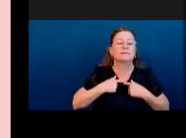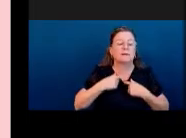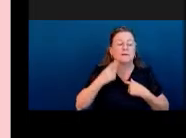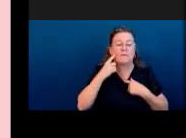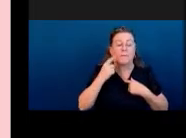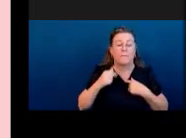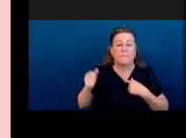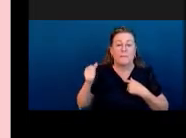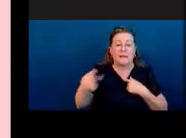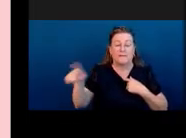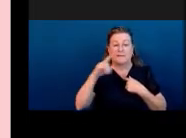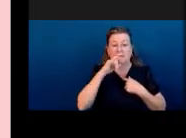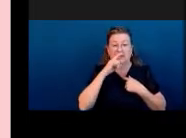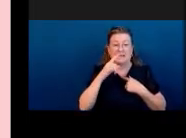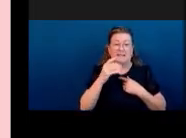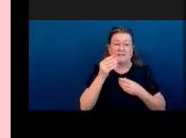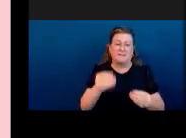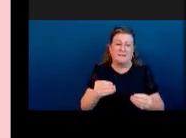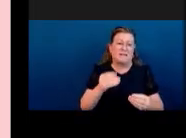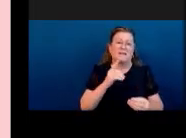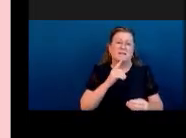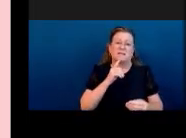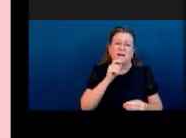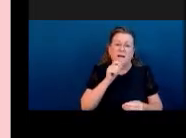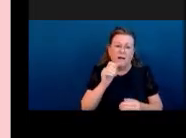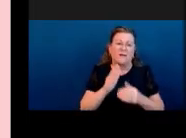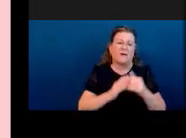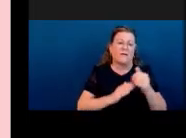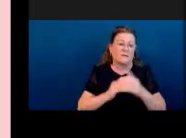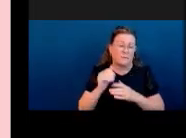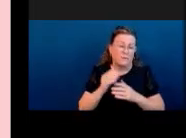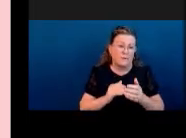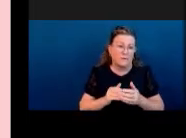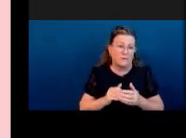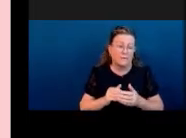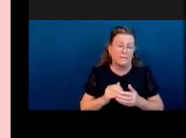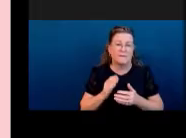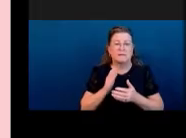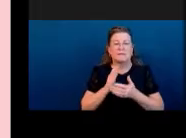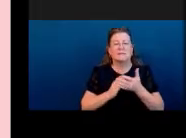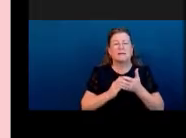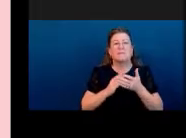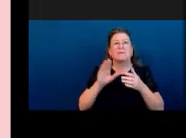uncomfortable. And so some of the only signs sometimes of eOe